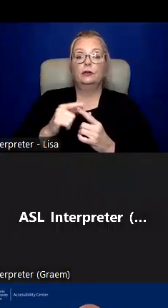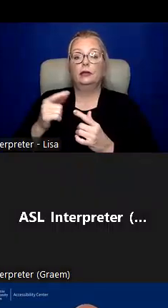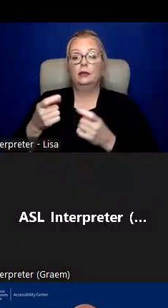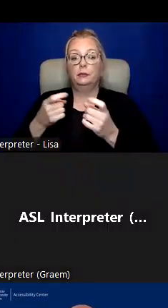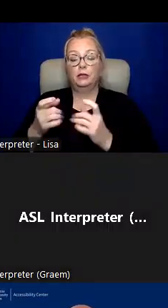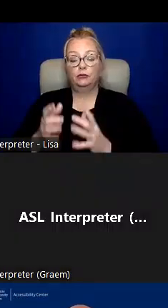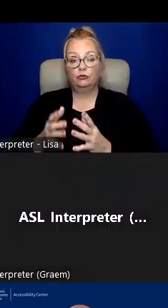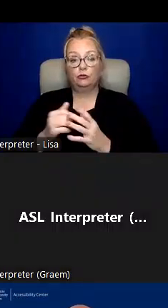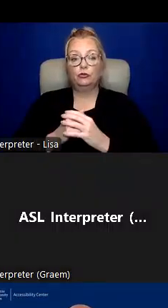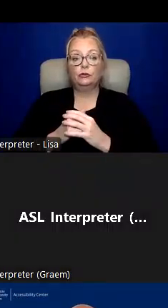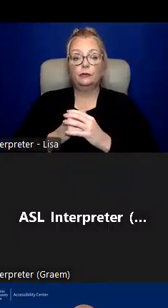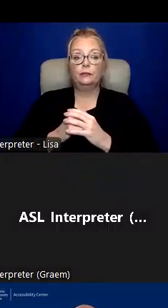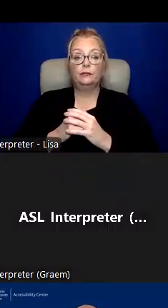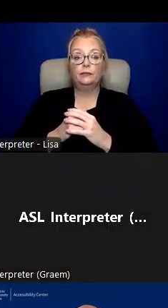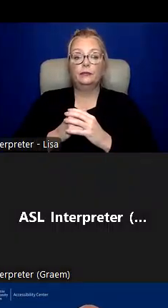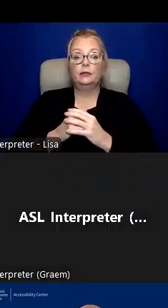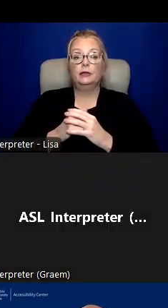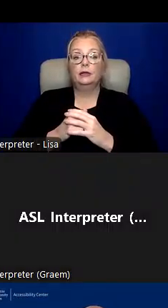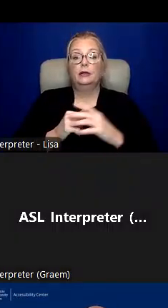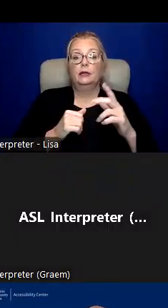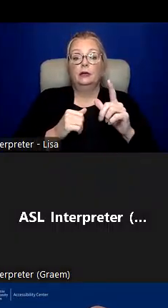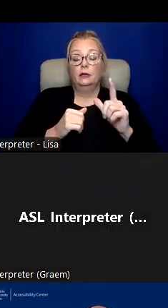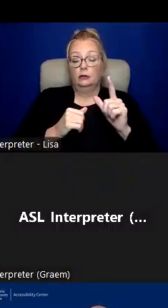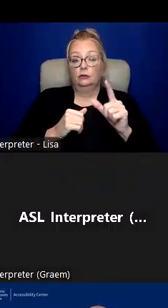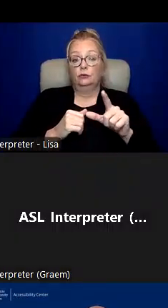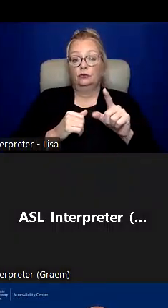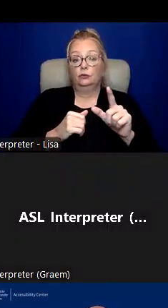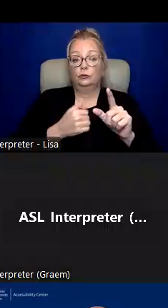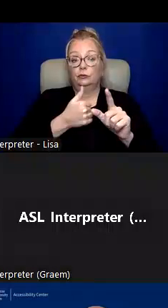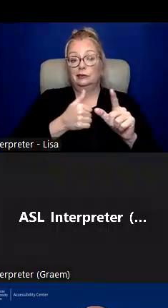And then 10 of those years, I was an invited subject matter